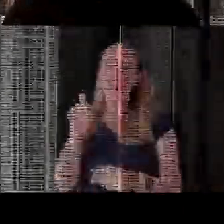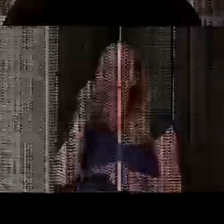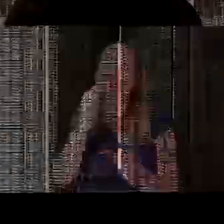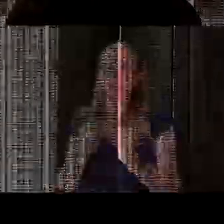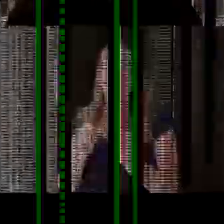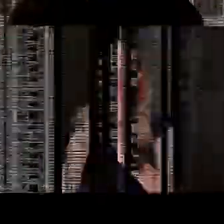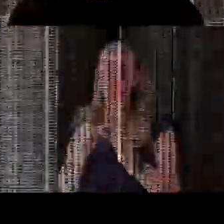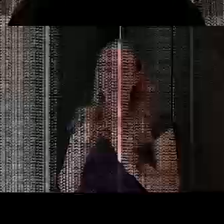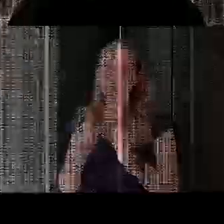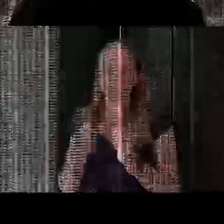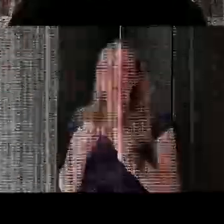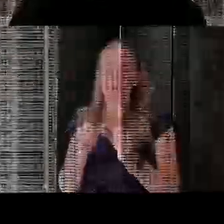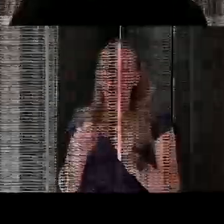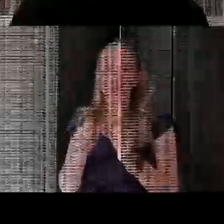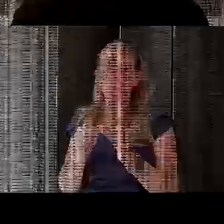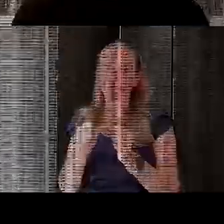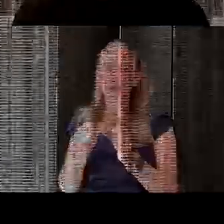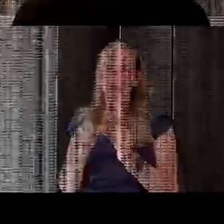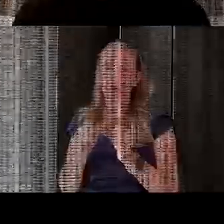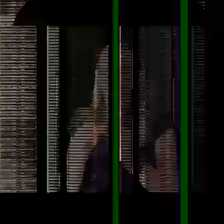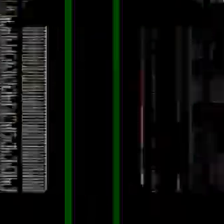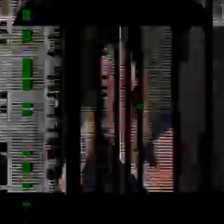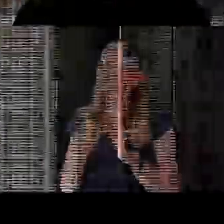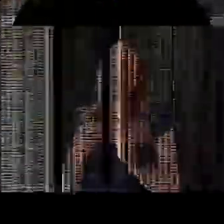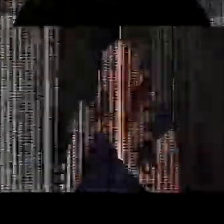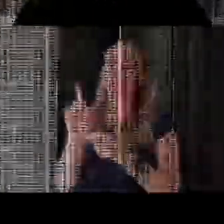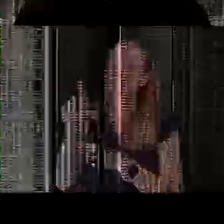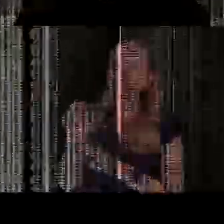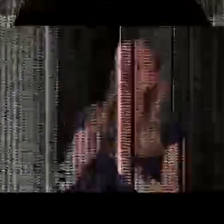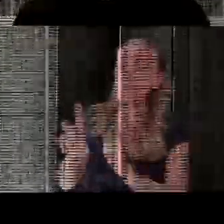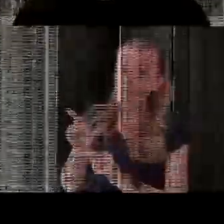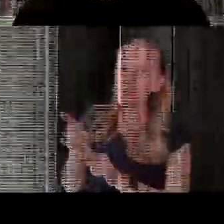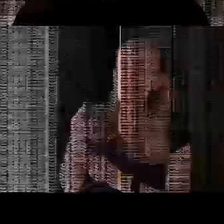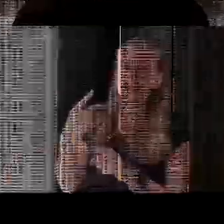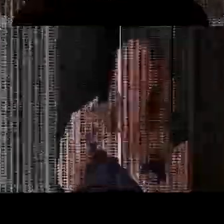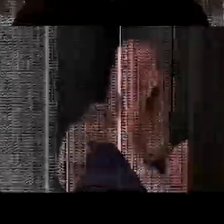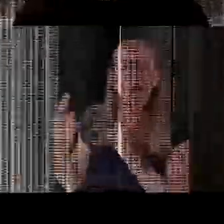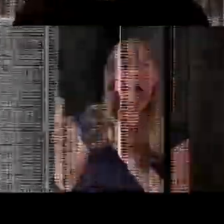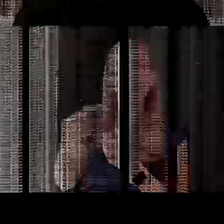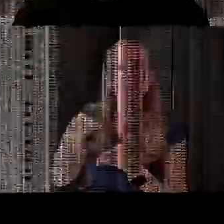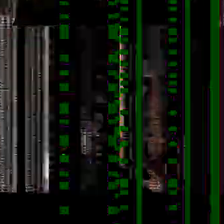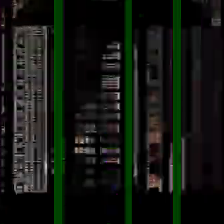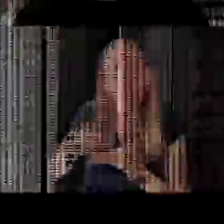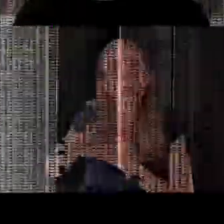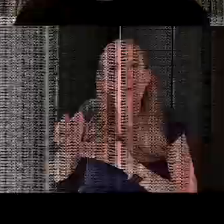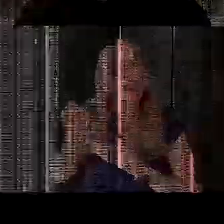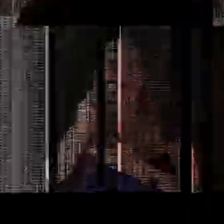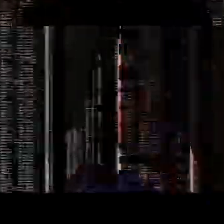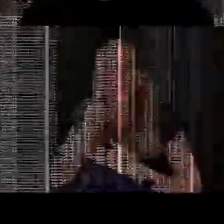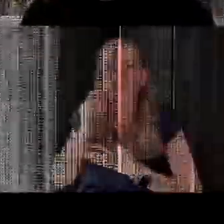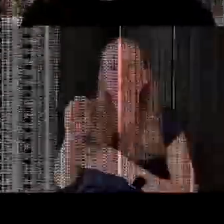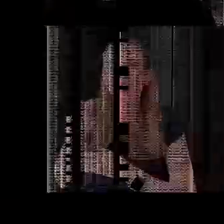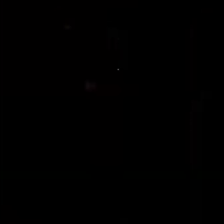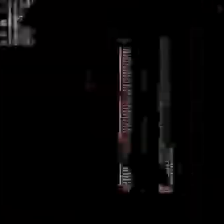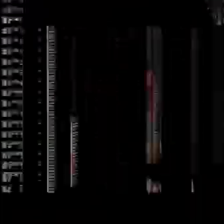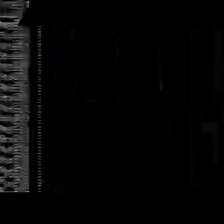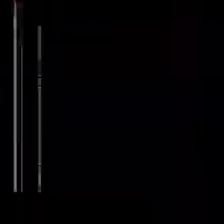that disabled people can't always purchase the latest piece of hardware, the latest assistive